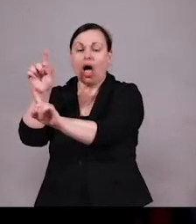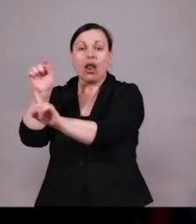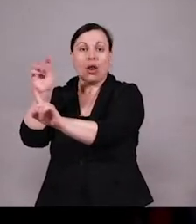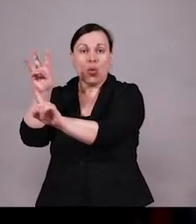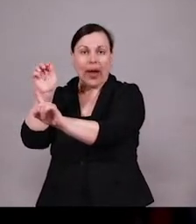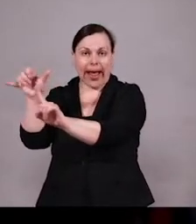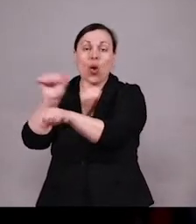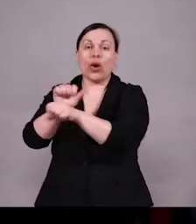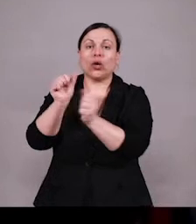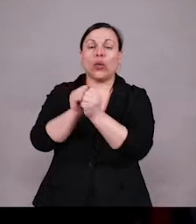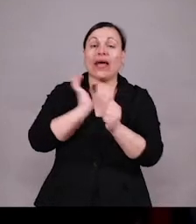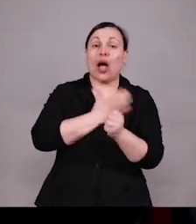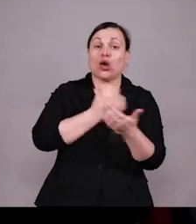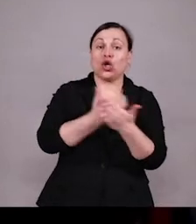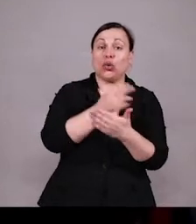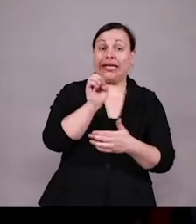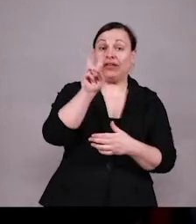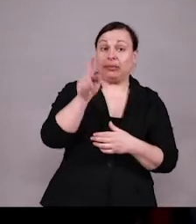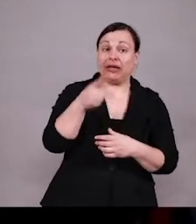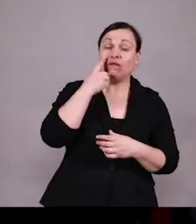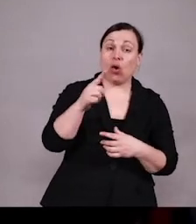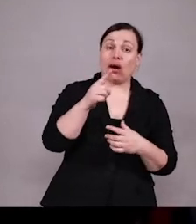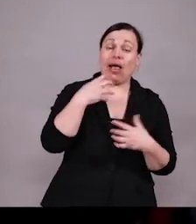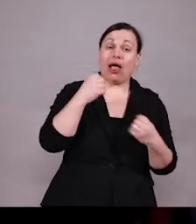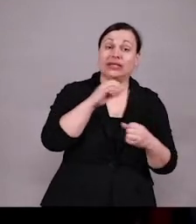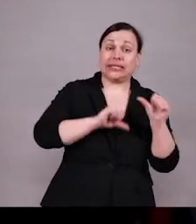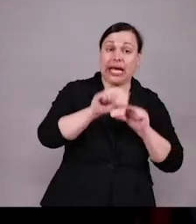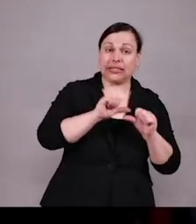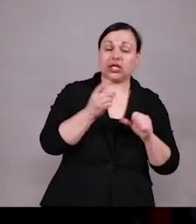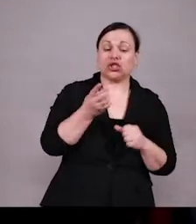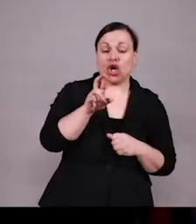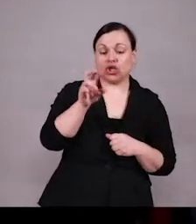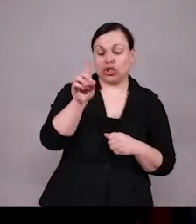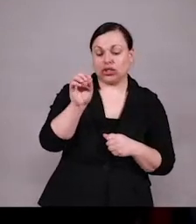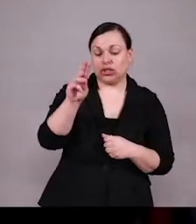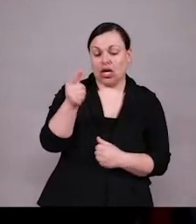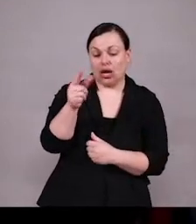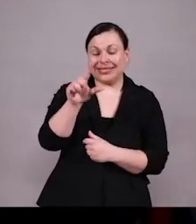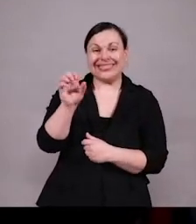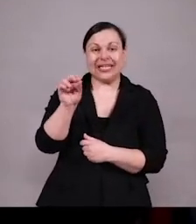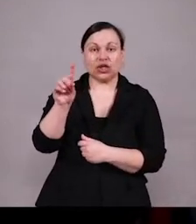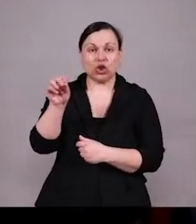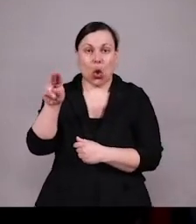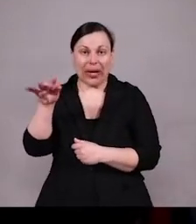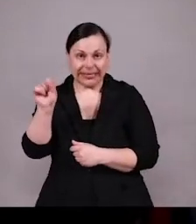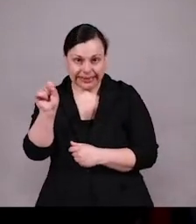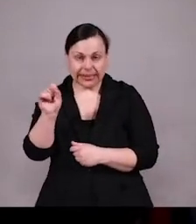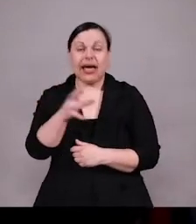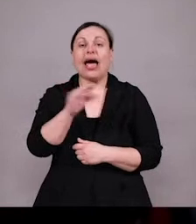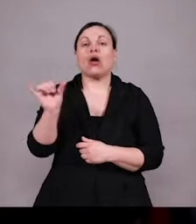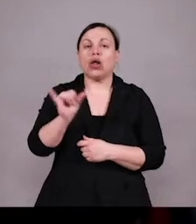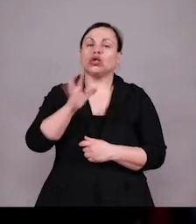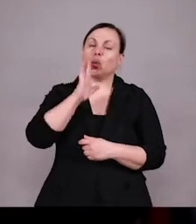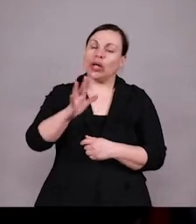our new EVP for Health Sciences, Dr. Doug Ziedonis, and will be an iterative, inclusive and collegial